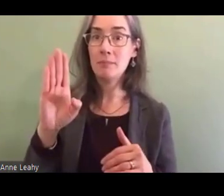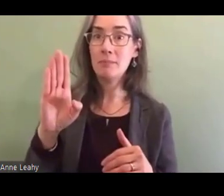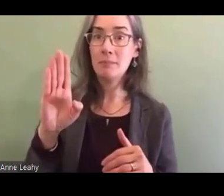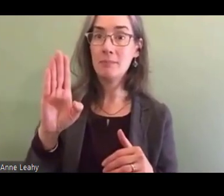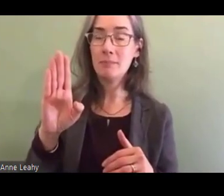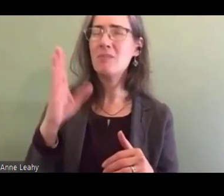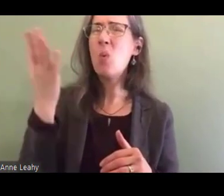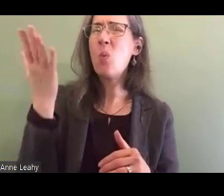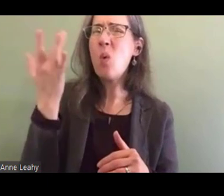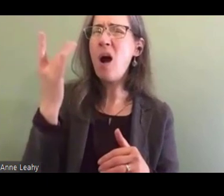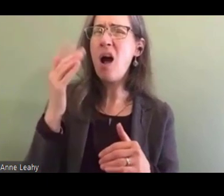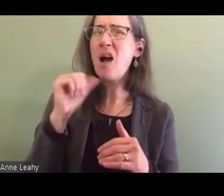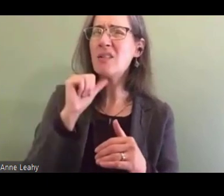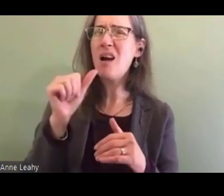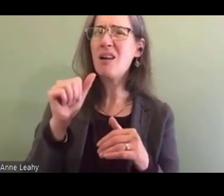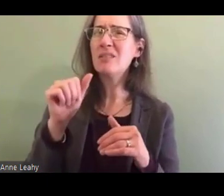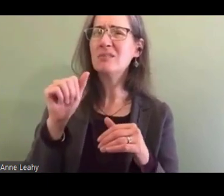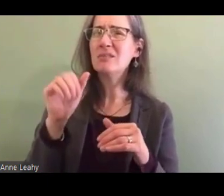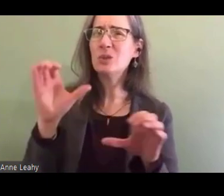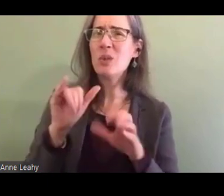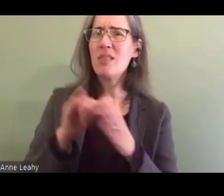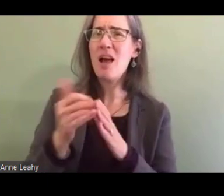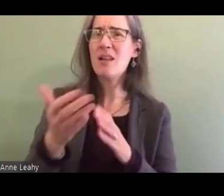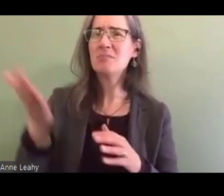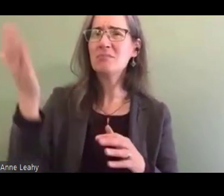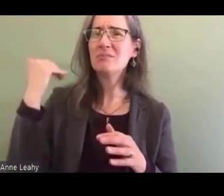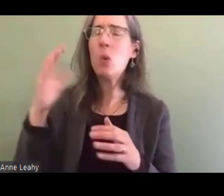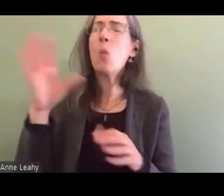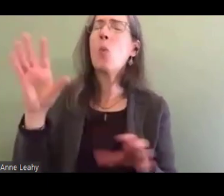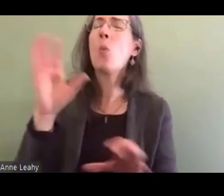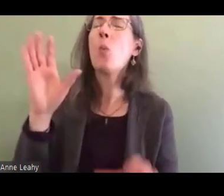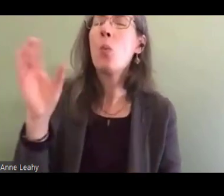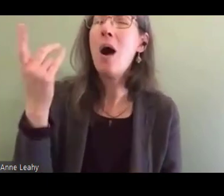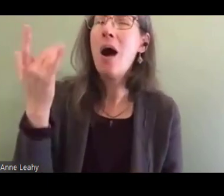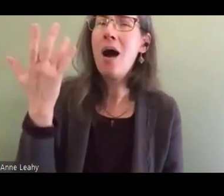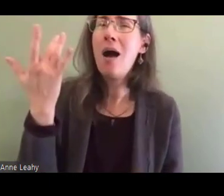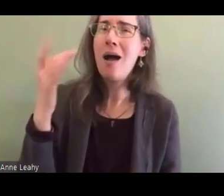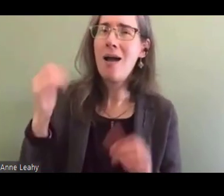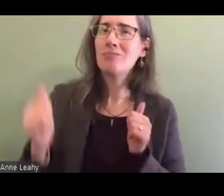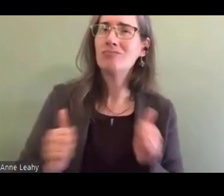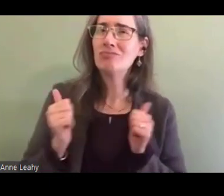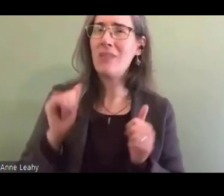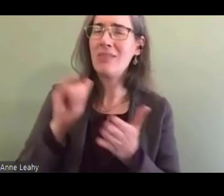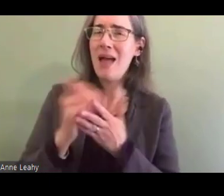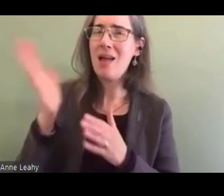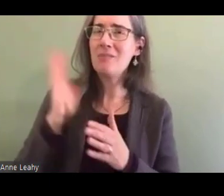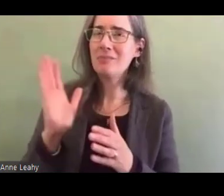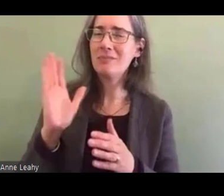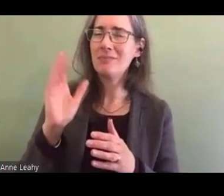Why did you do that then? And what do you think of what is going on today?